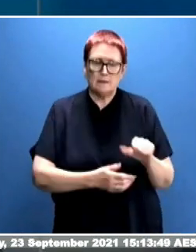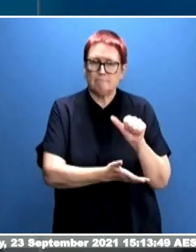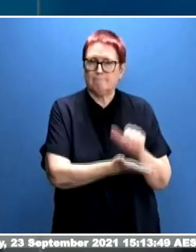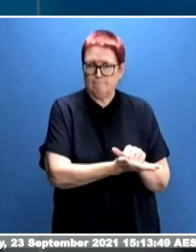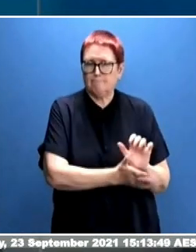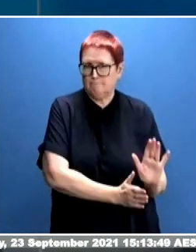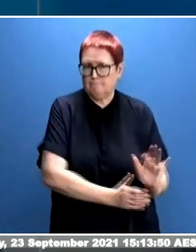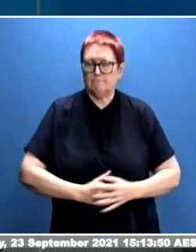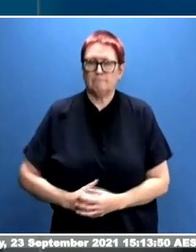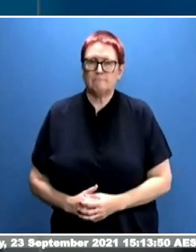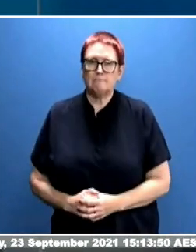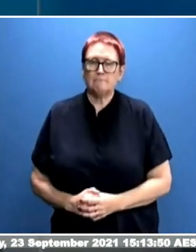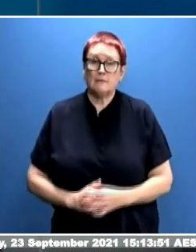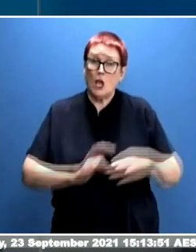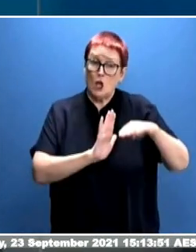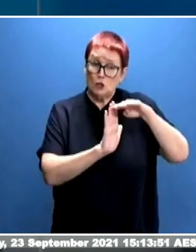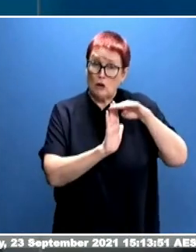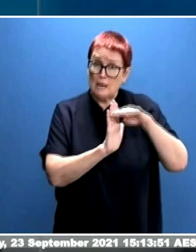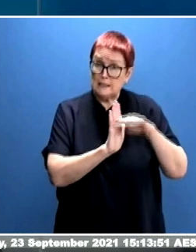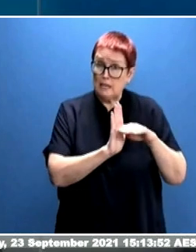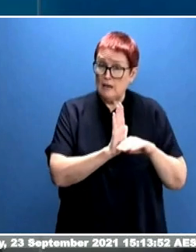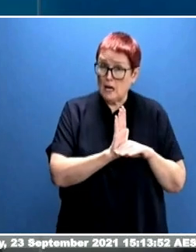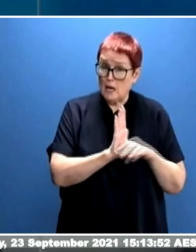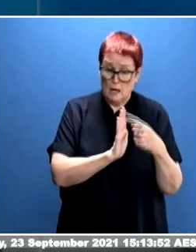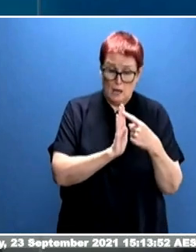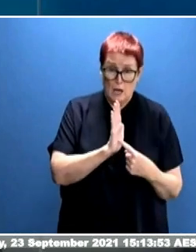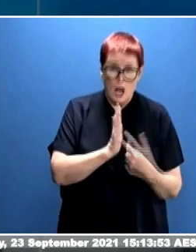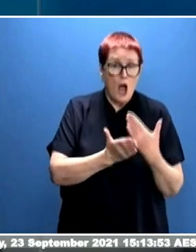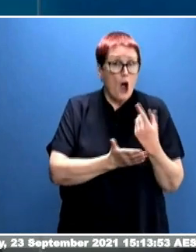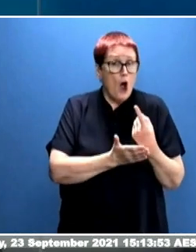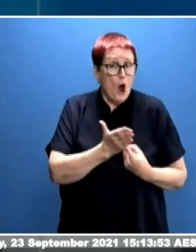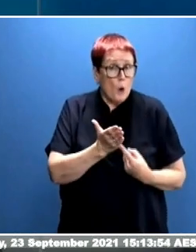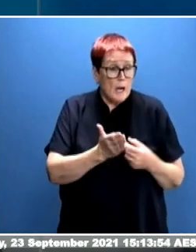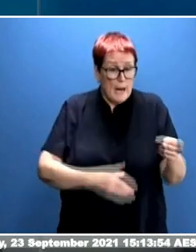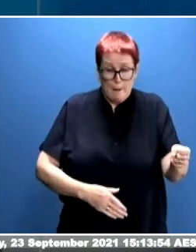So the criteria is only if there's a significant risk of harm